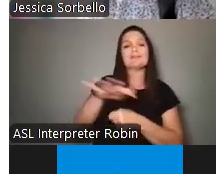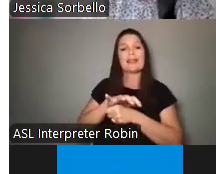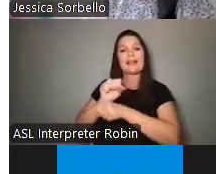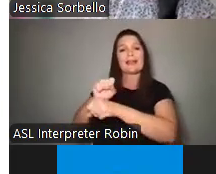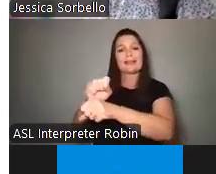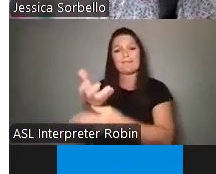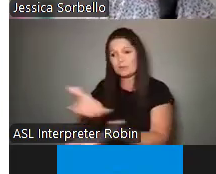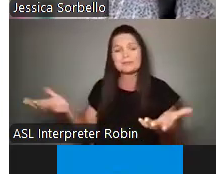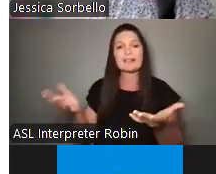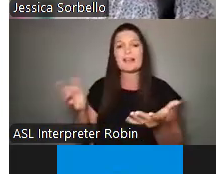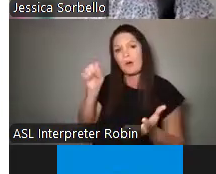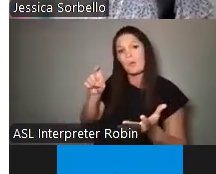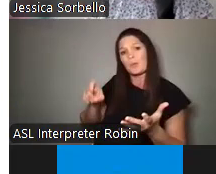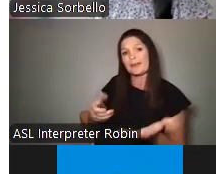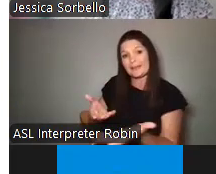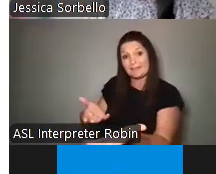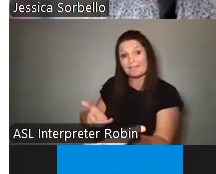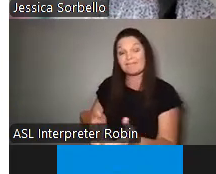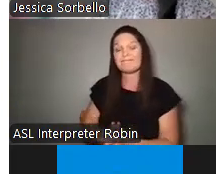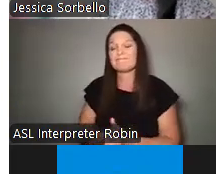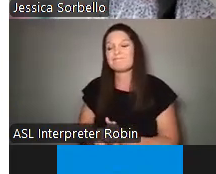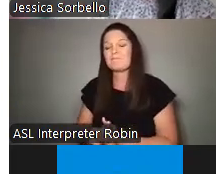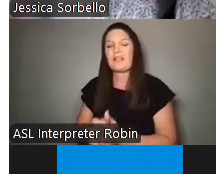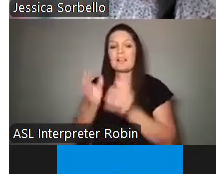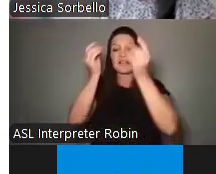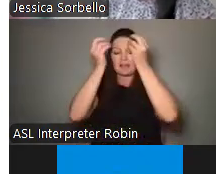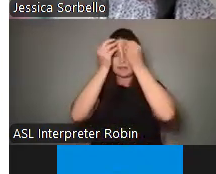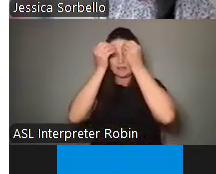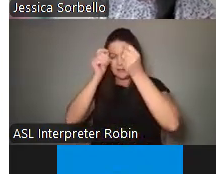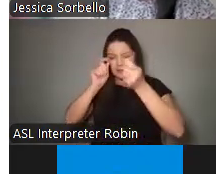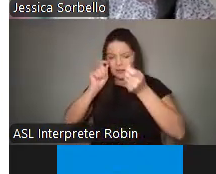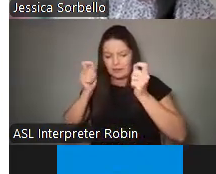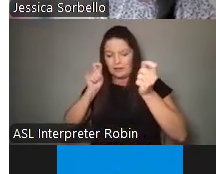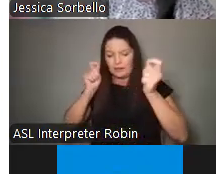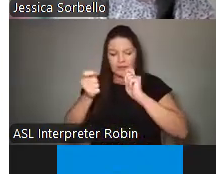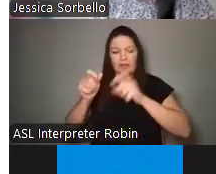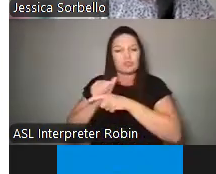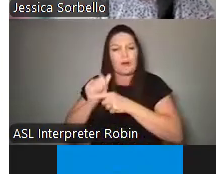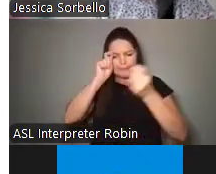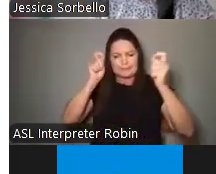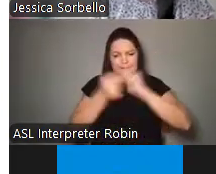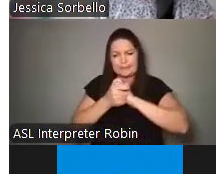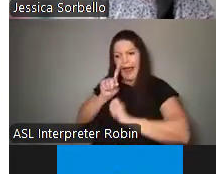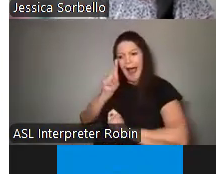to ask questions first rather than just jumping right to that answer.